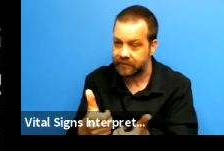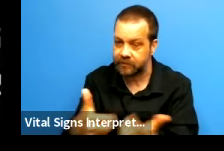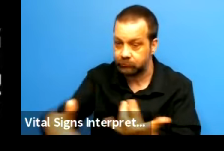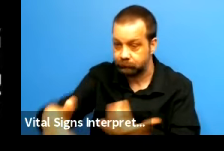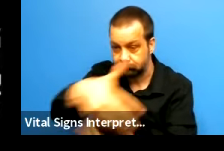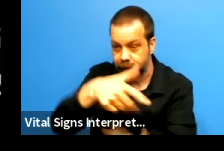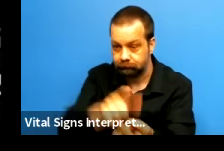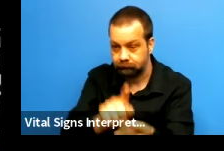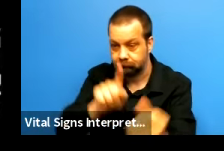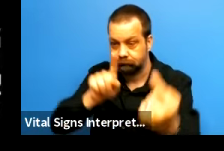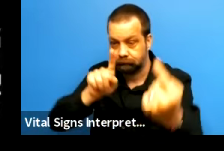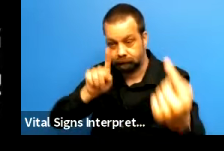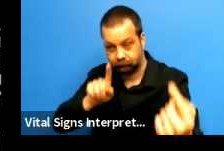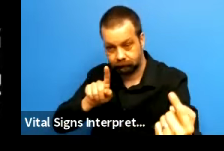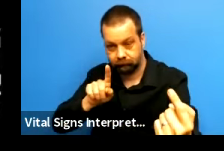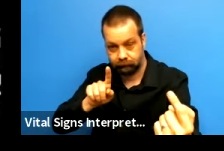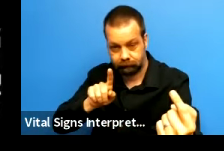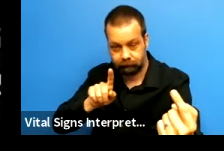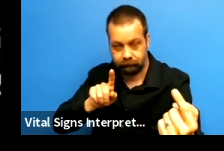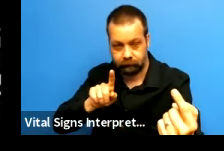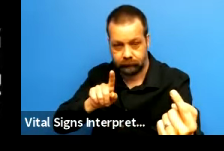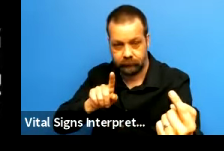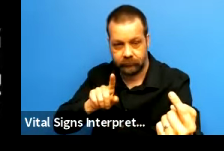Spaced social distancing is an app.